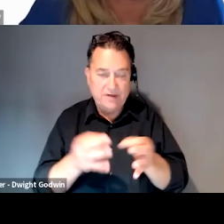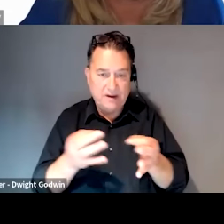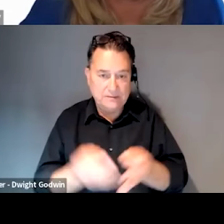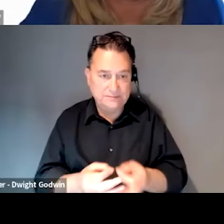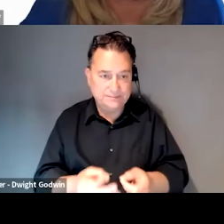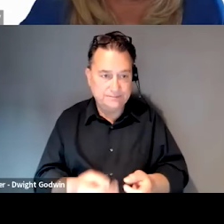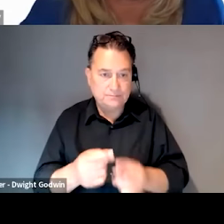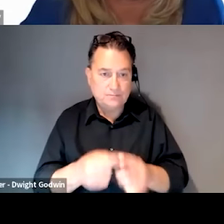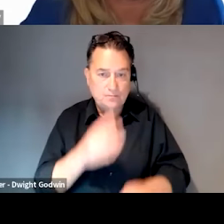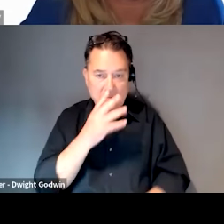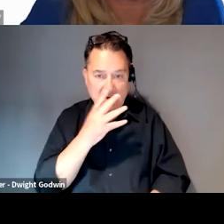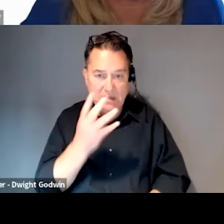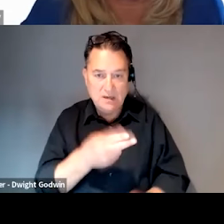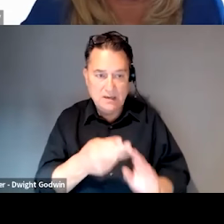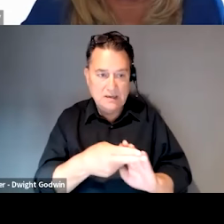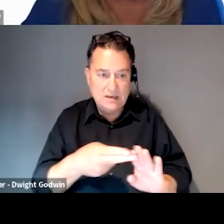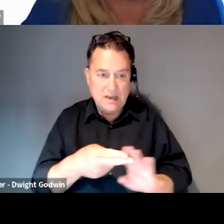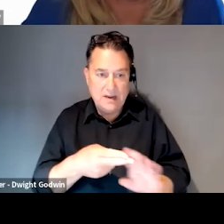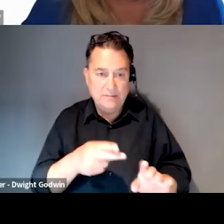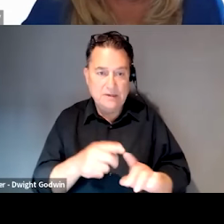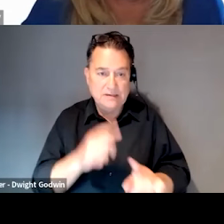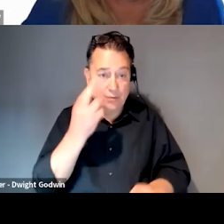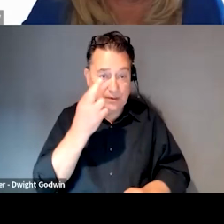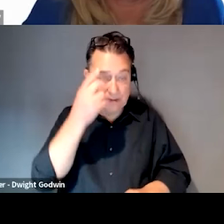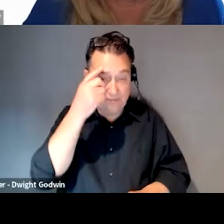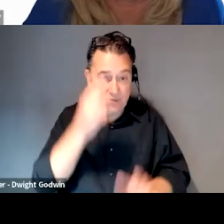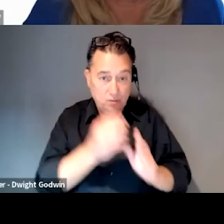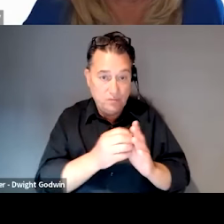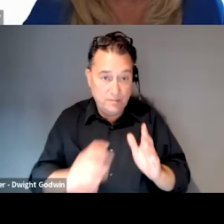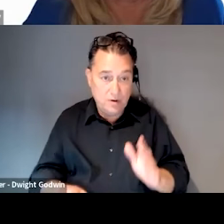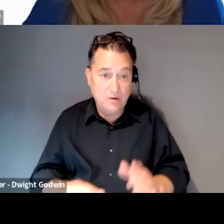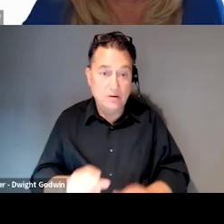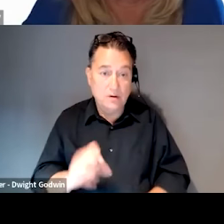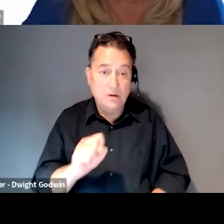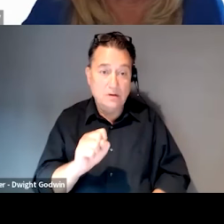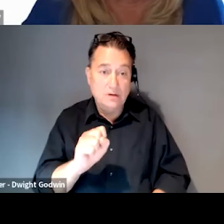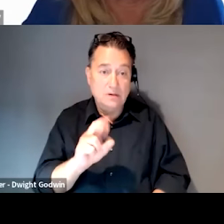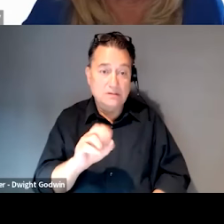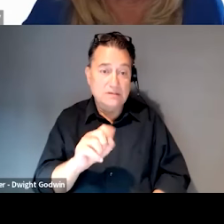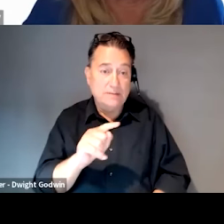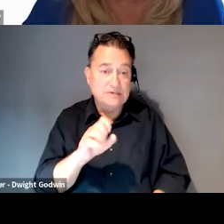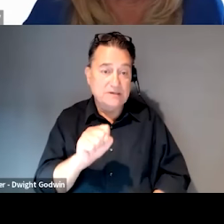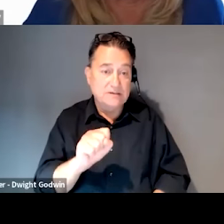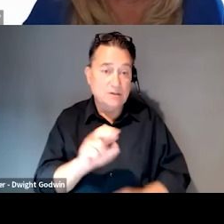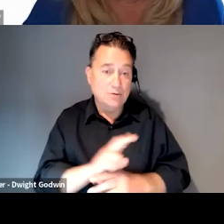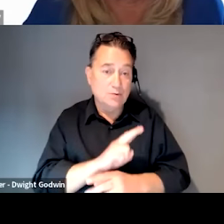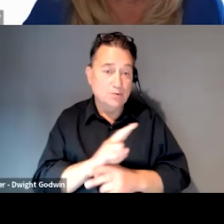is designated as the contingent of removal, that substance use is a key factor. And when children are under the age of one,